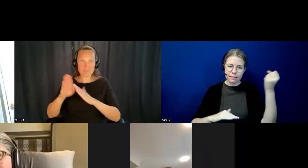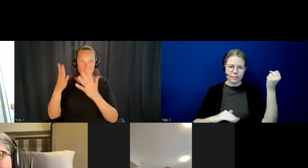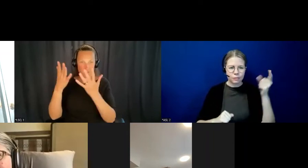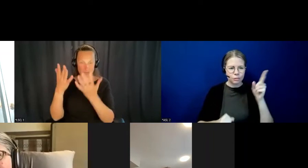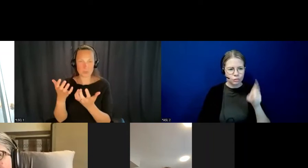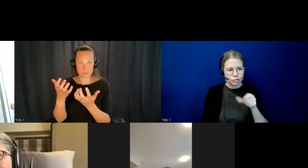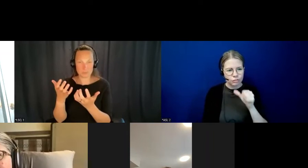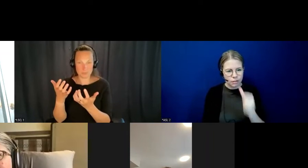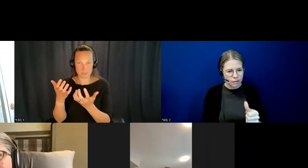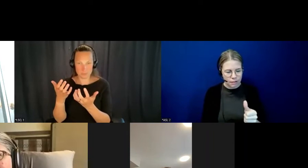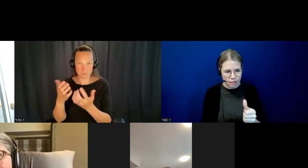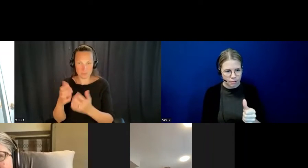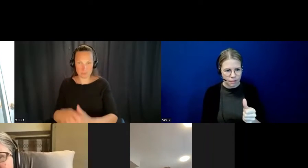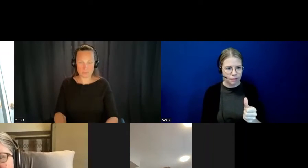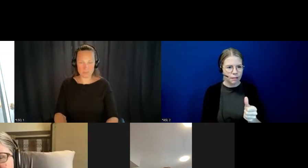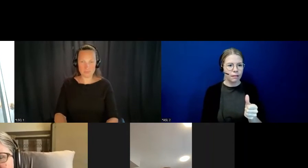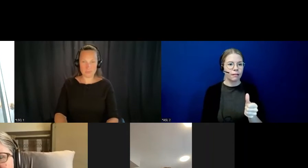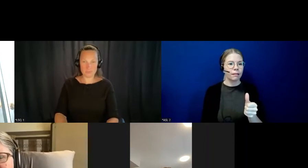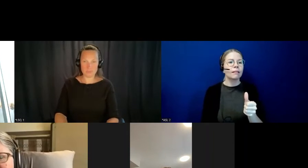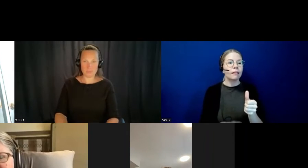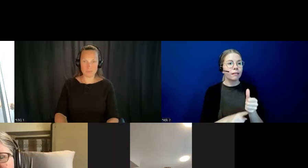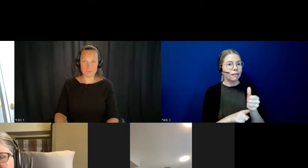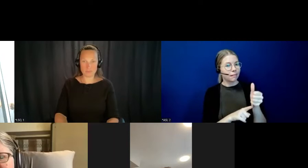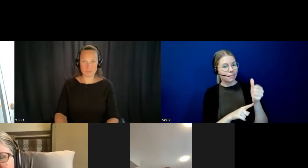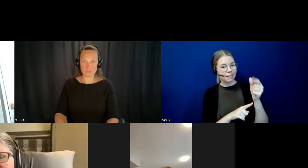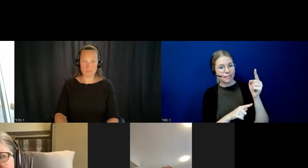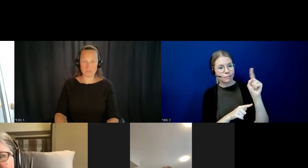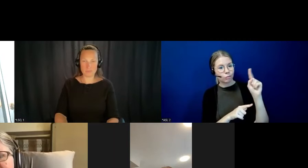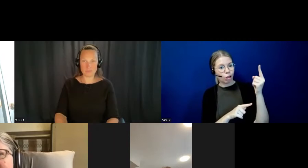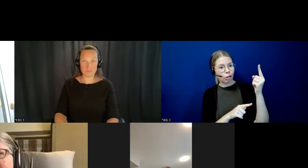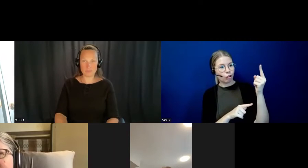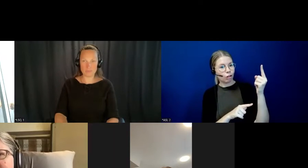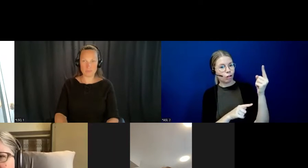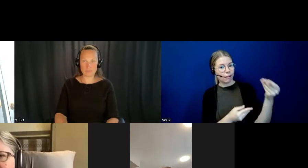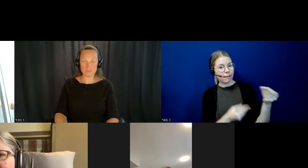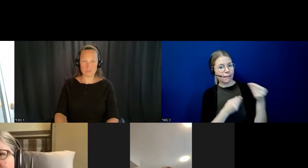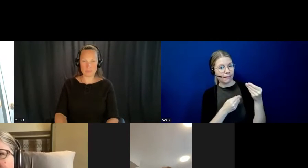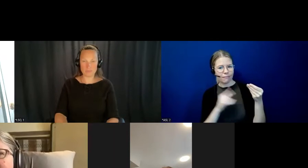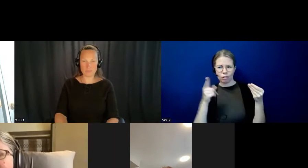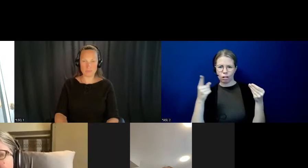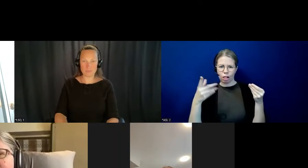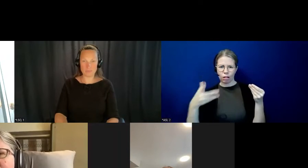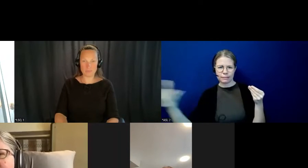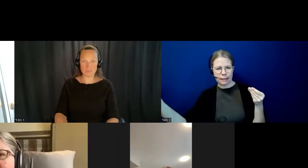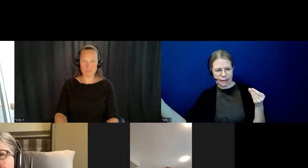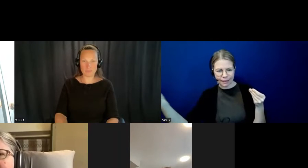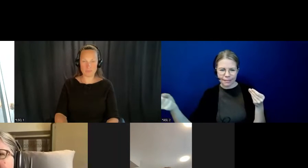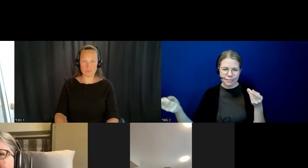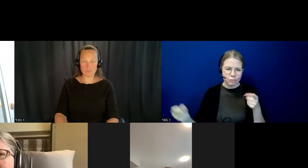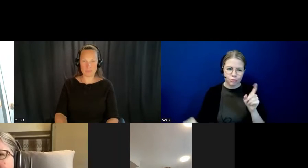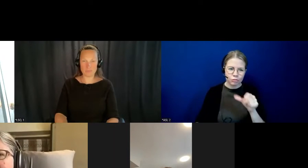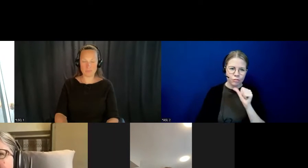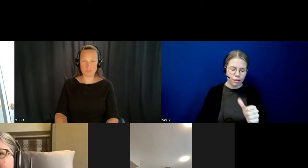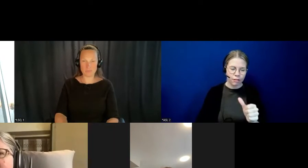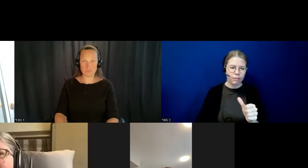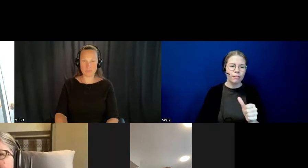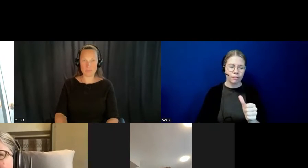THERE SHOULDN'T BE A DOLLAR FOR DOLLAR TAKEAWAY. PEOPLE NEED THE SUPPORT. AND